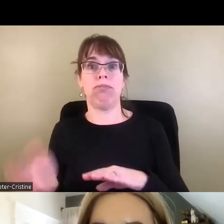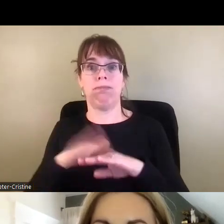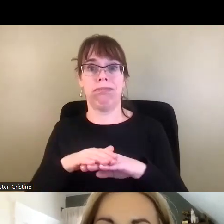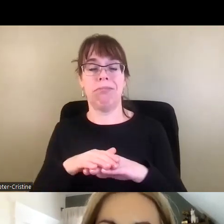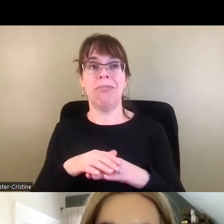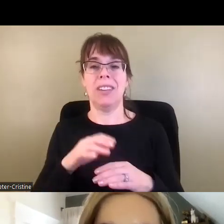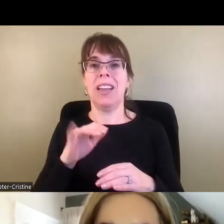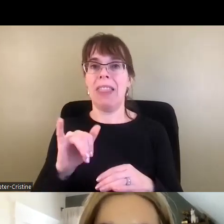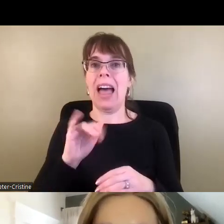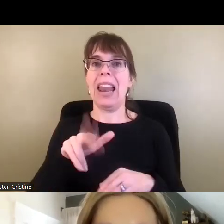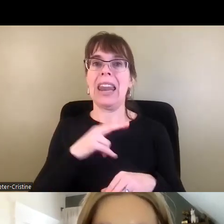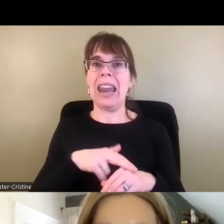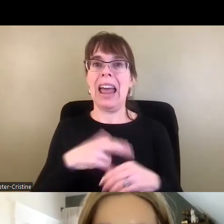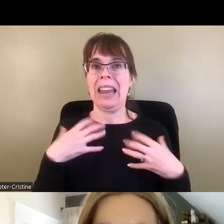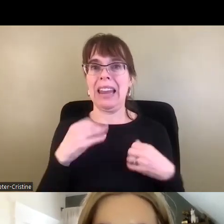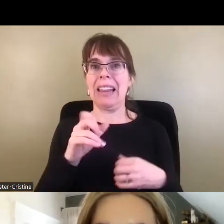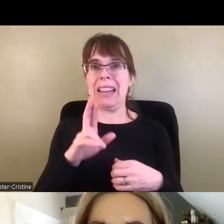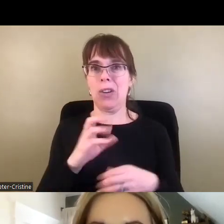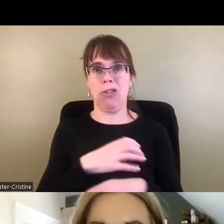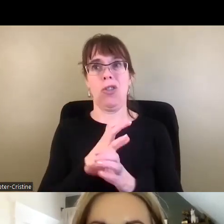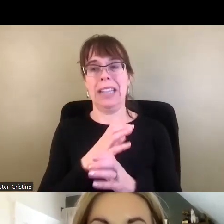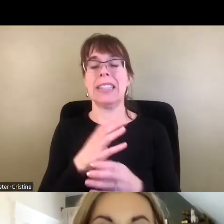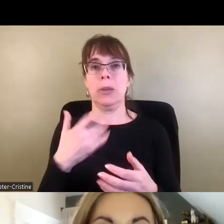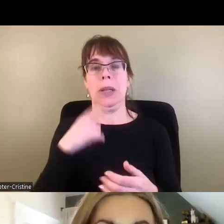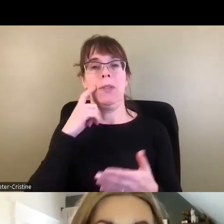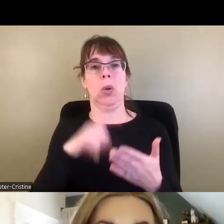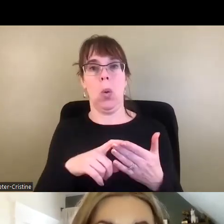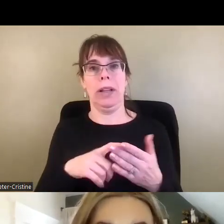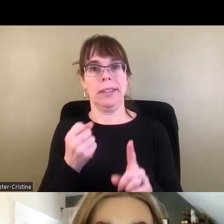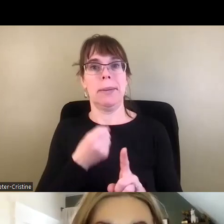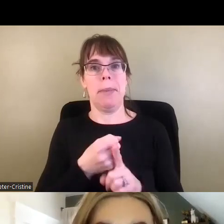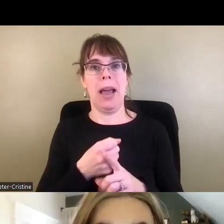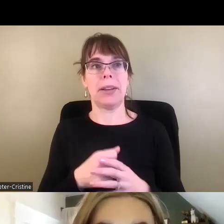this national health care crisis that we're in. And two-thirds of our clients come from Texas,